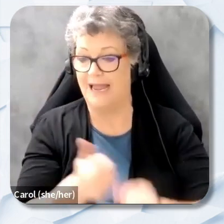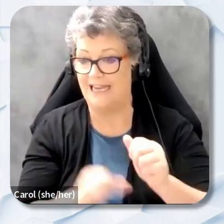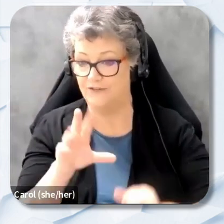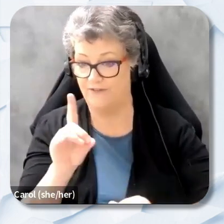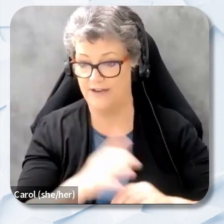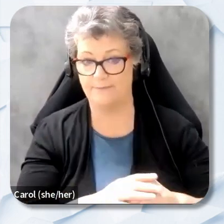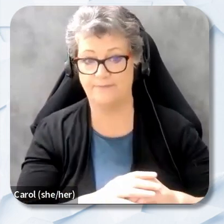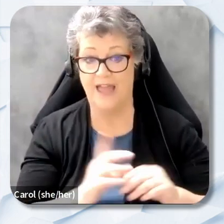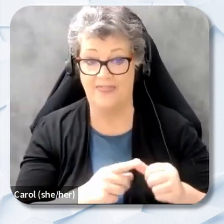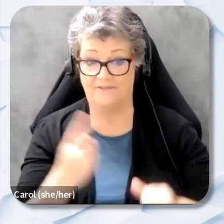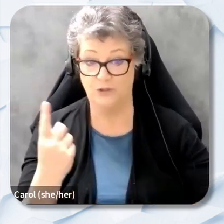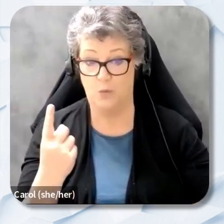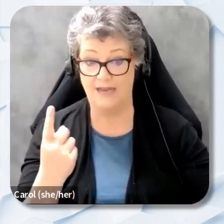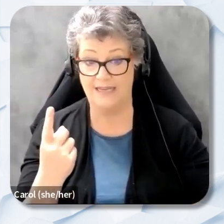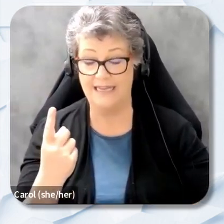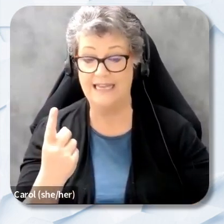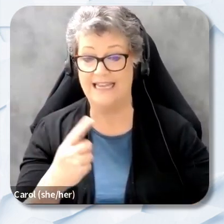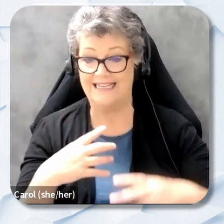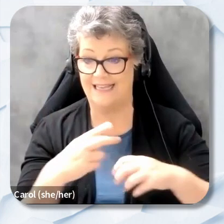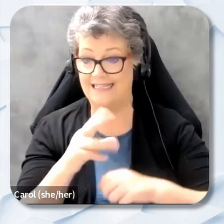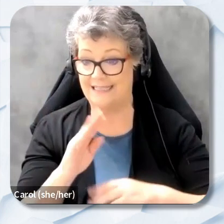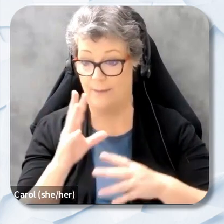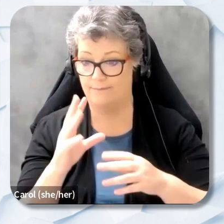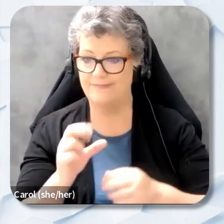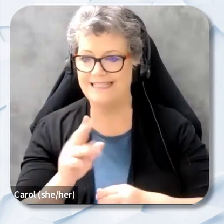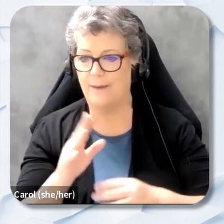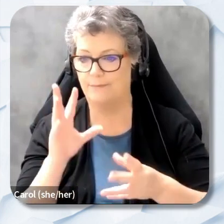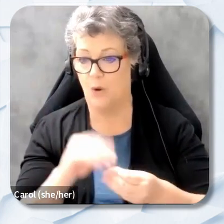The first fund category is a subtotal for professional learning supplies.